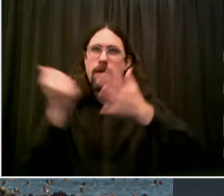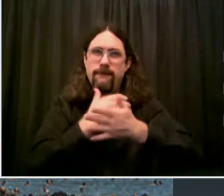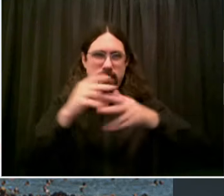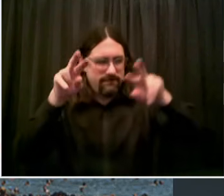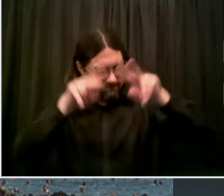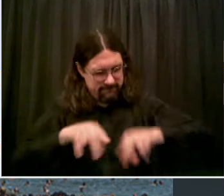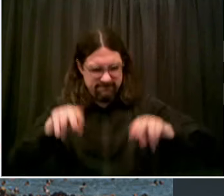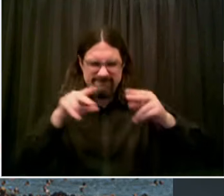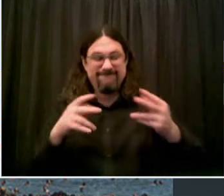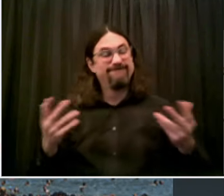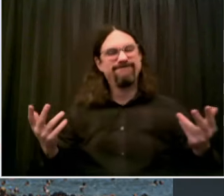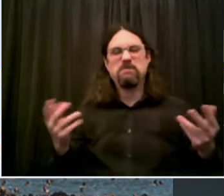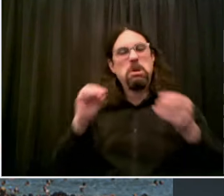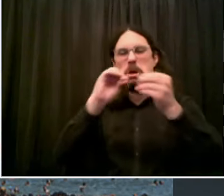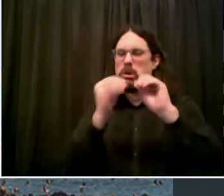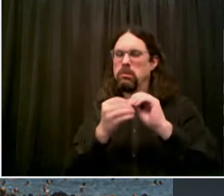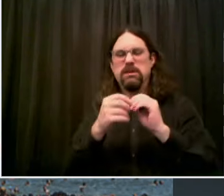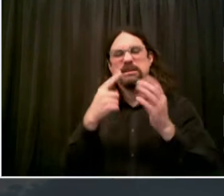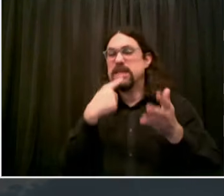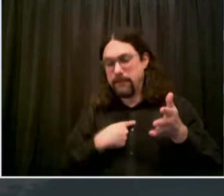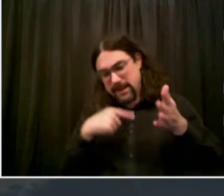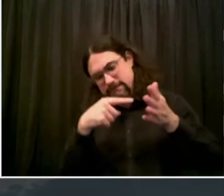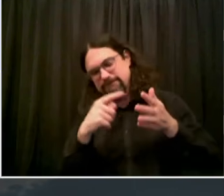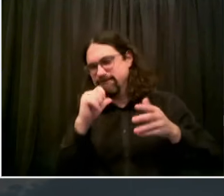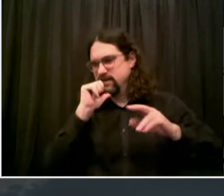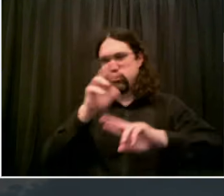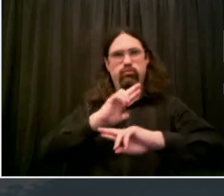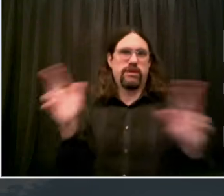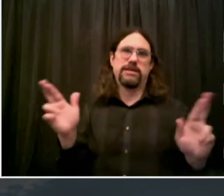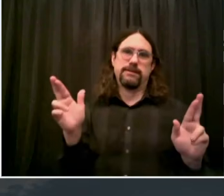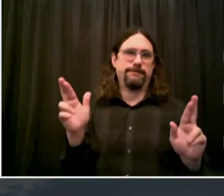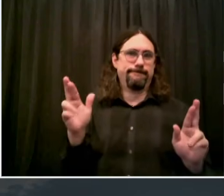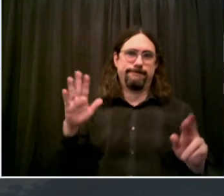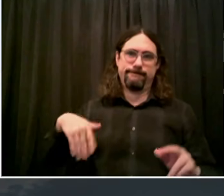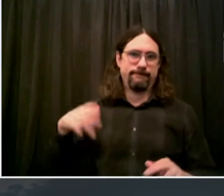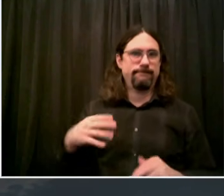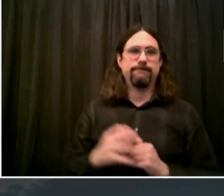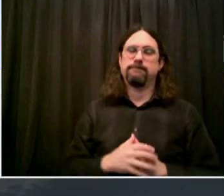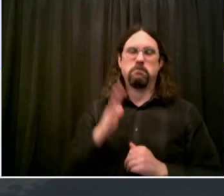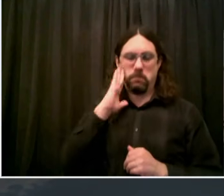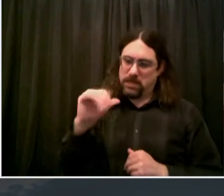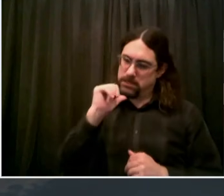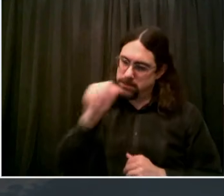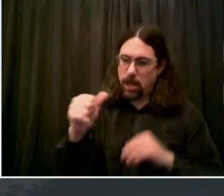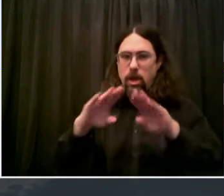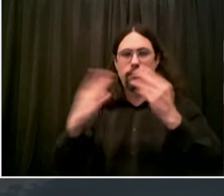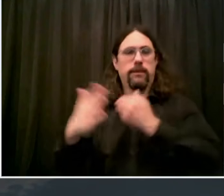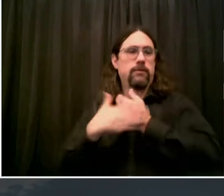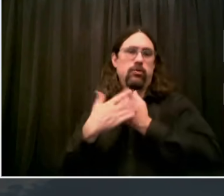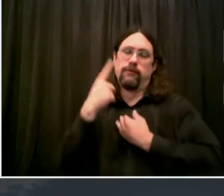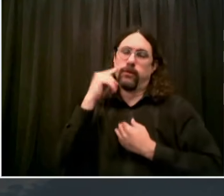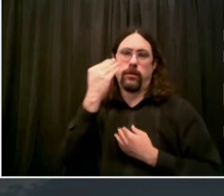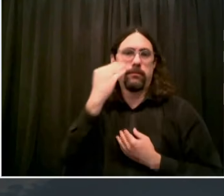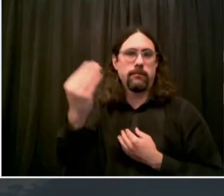WATCH OUR INDICATORS WHICH DON'T HAVE US WHERE WE NEED TO BE YET, WE ARE GOING TO BE VERY SMART AND CAREFUL ABOUT THIS.